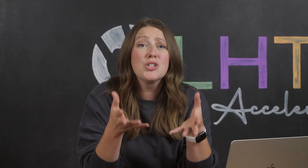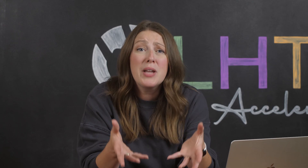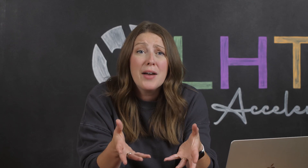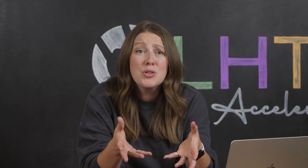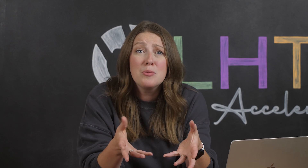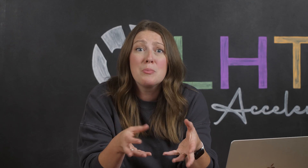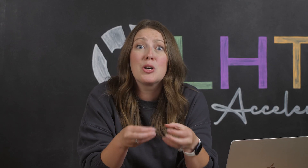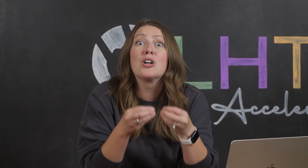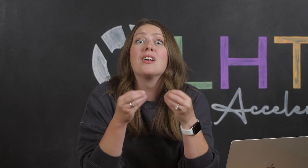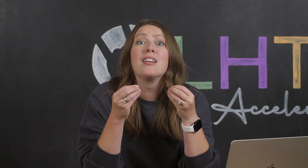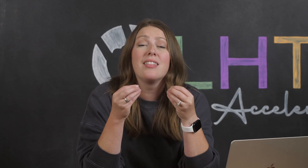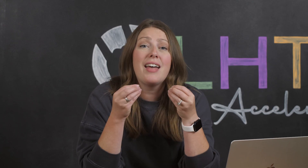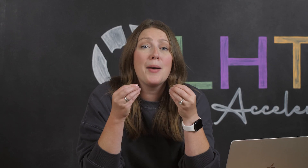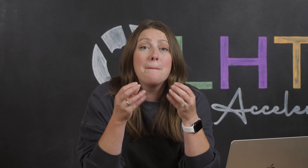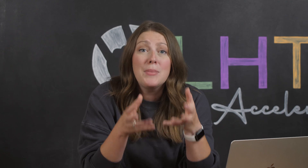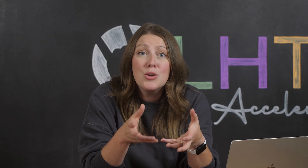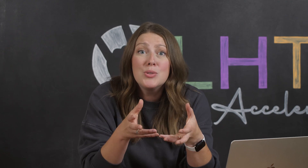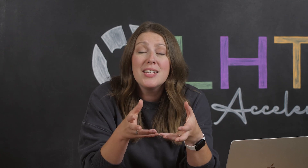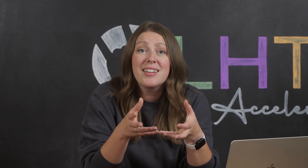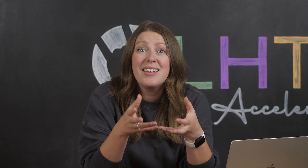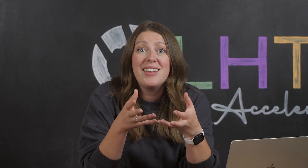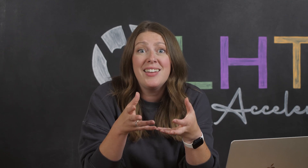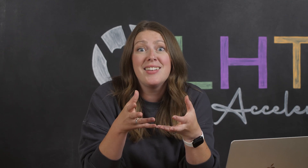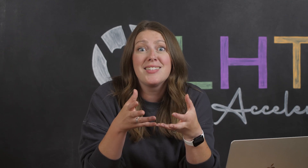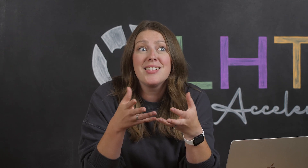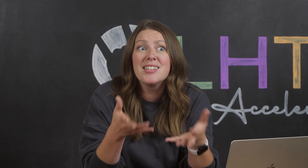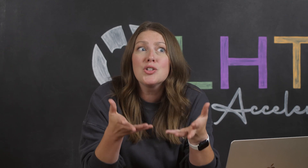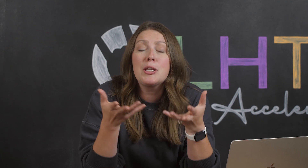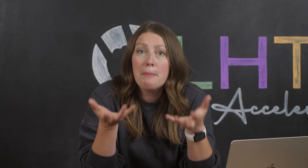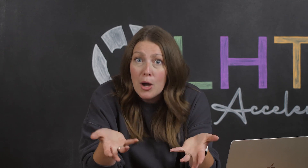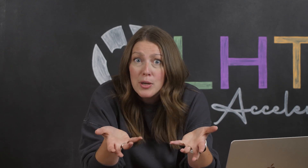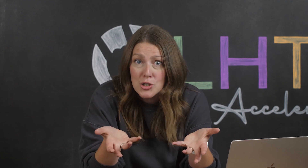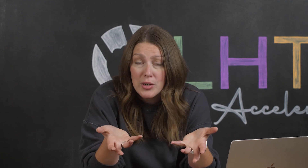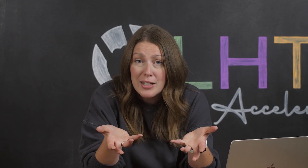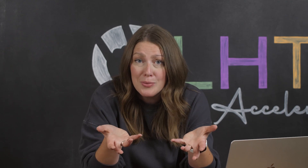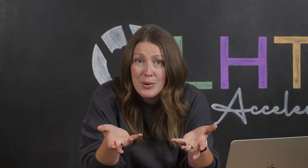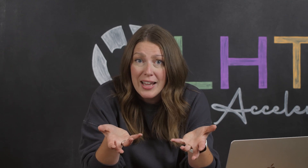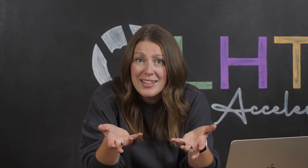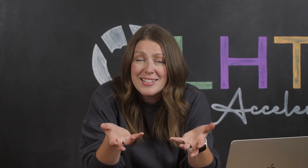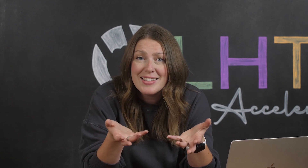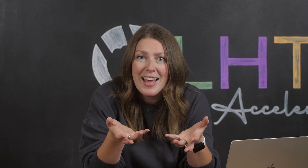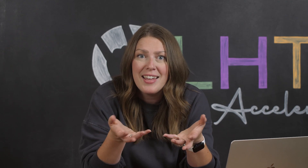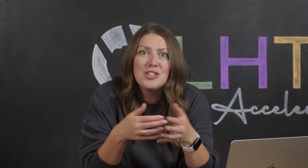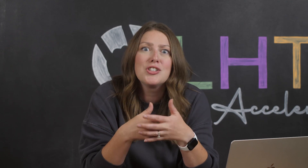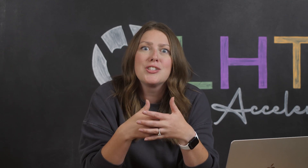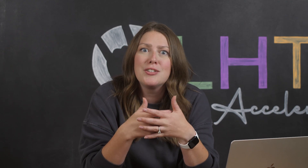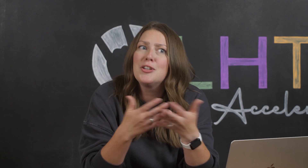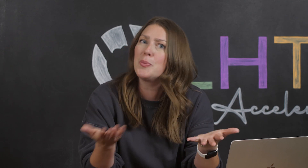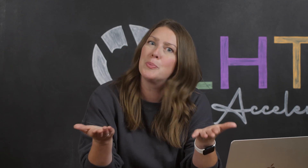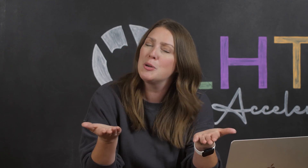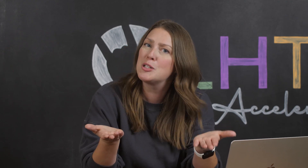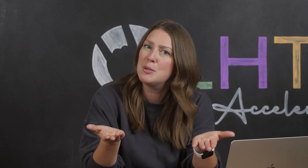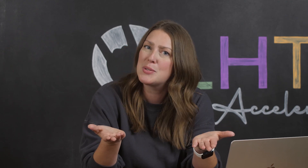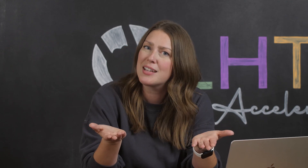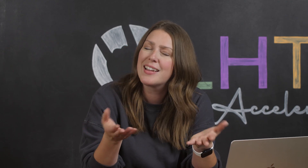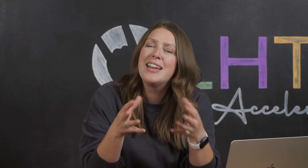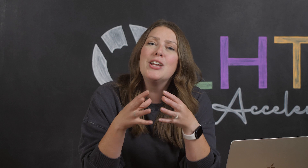So we have to remember that music is essentially poetry, right? That is just, you know, put to music.